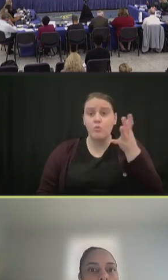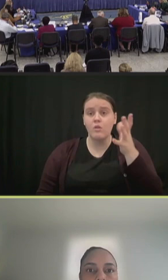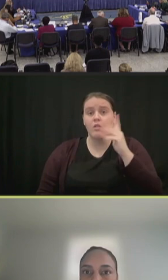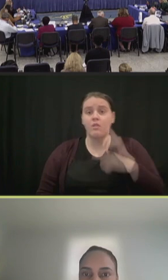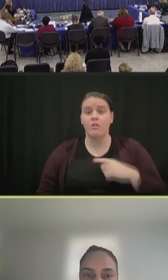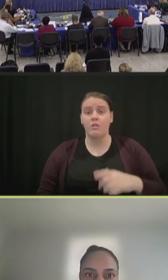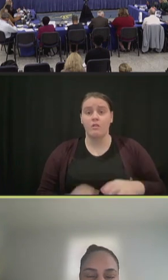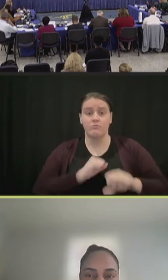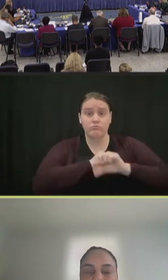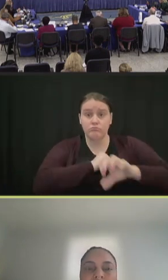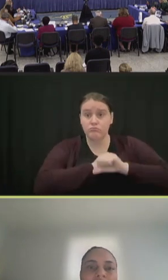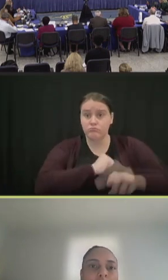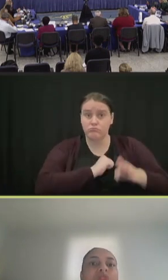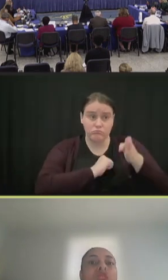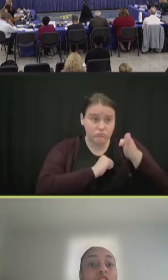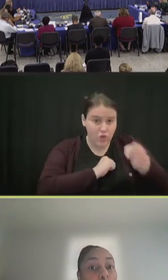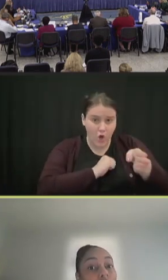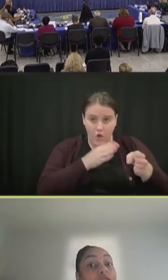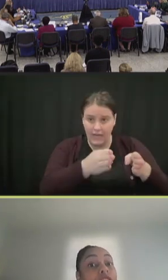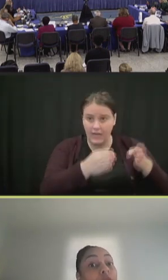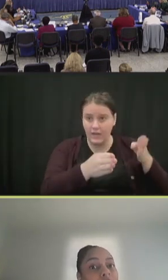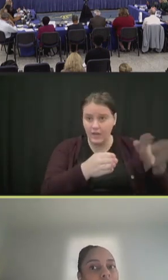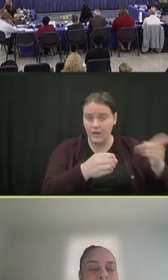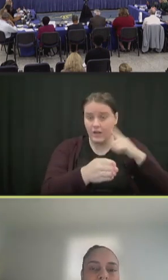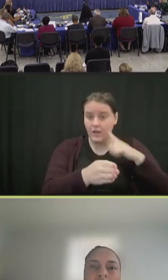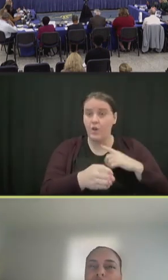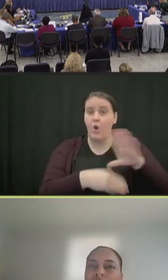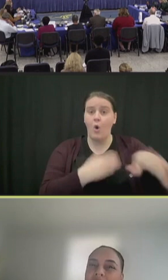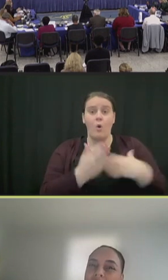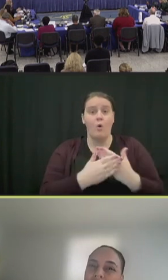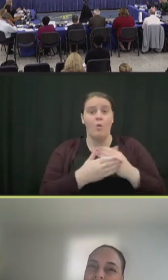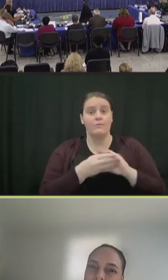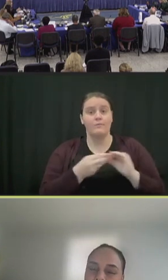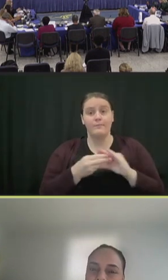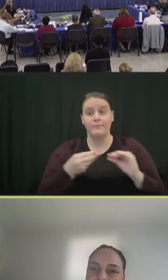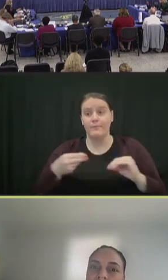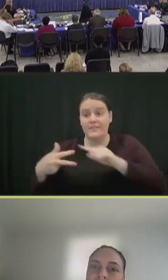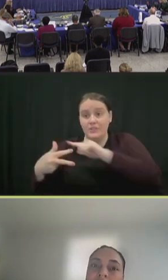all specifically mentioned COVID, flu, and RSV. It's just these suite of ads that are